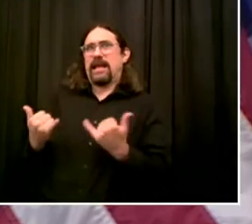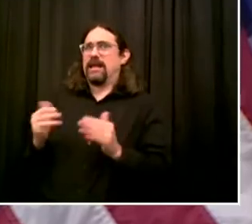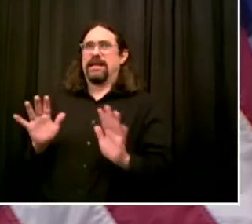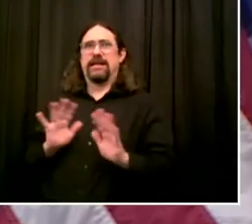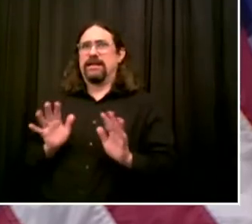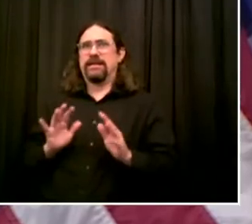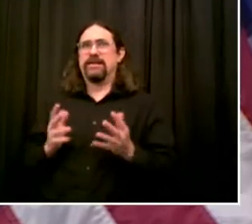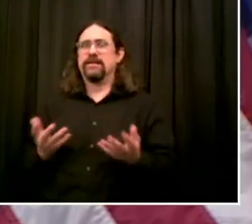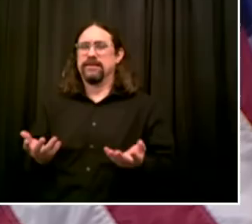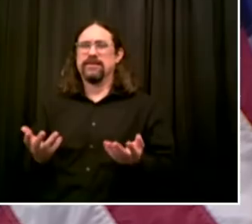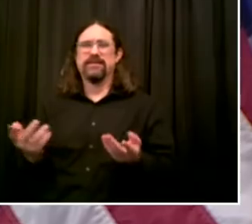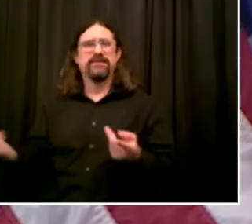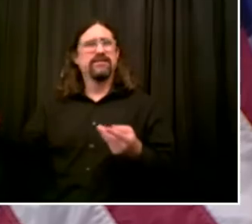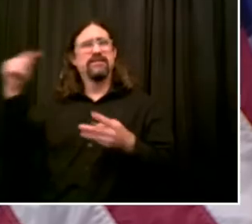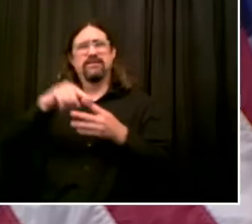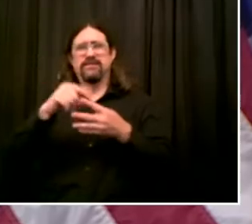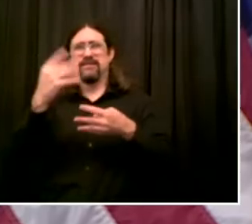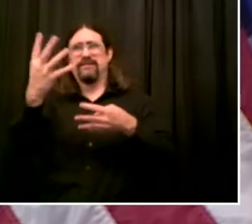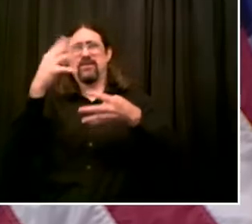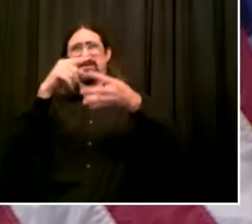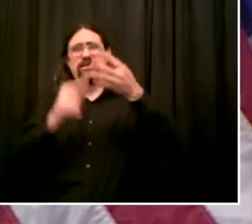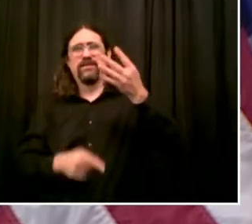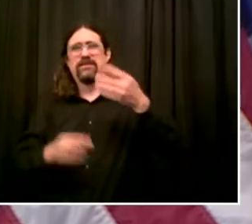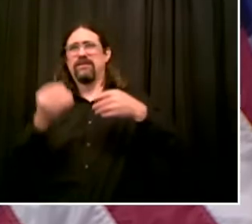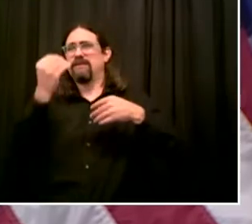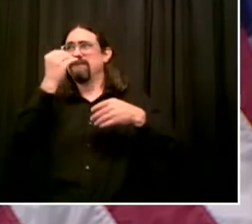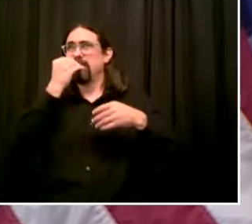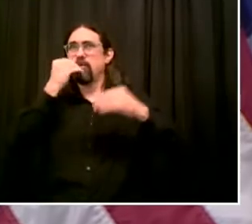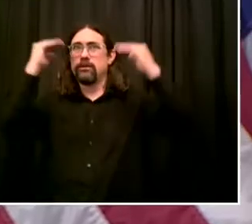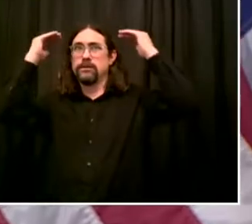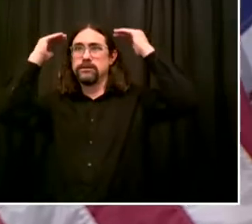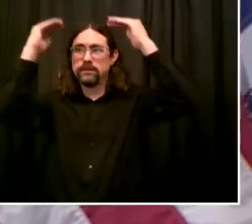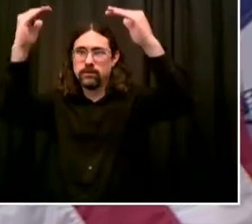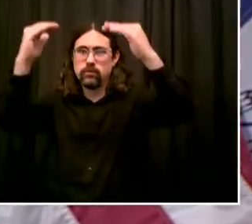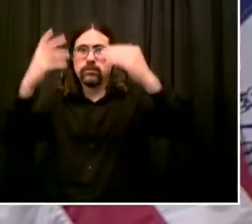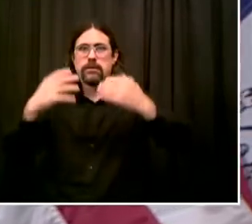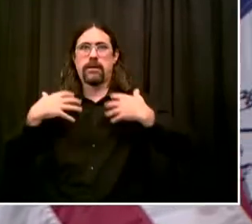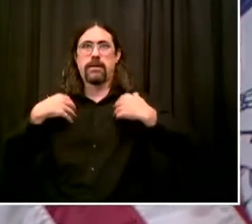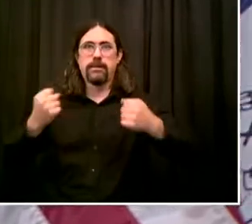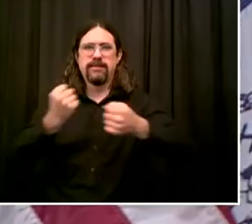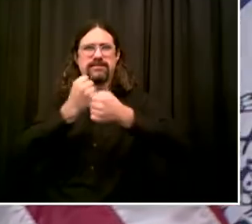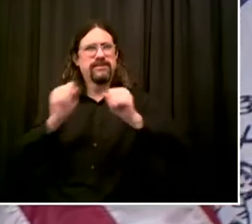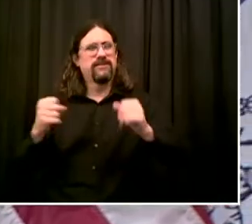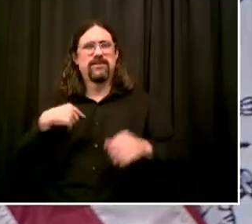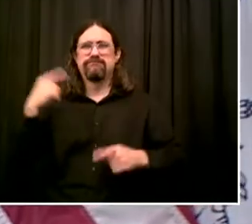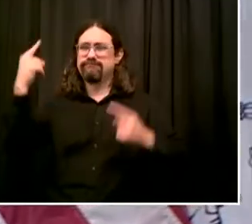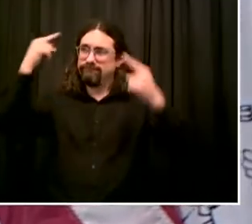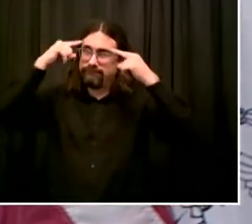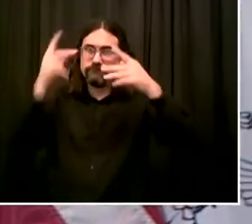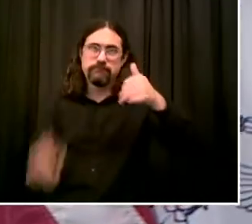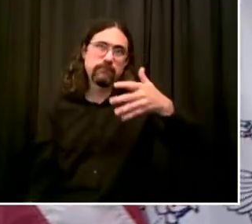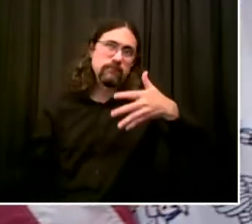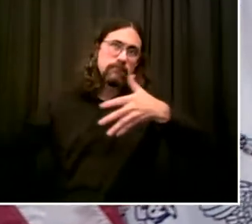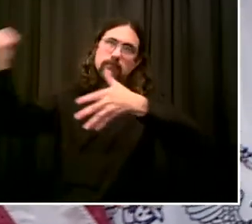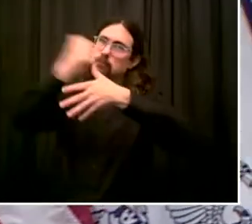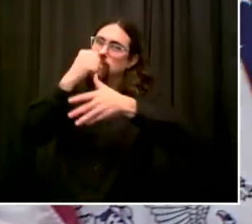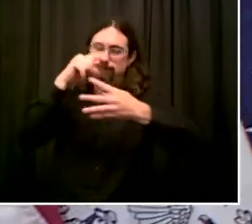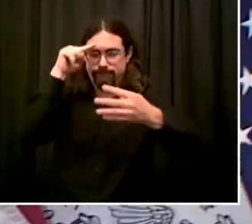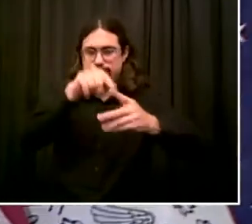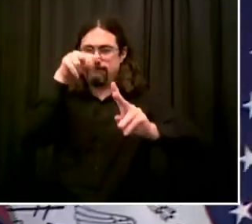FAMILIES D ANYOUR HEALTH AND